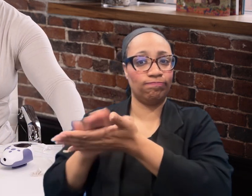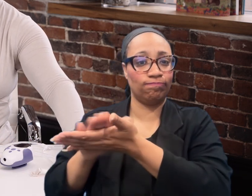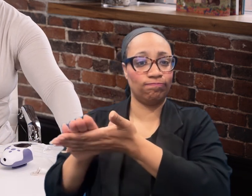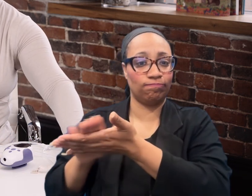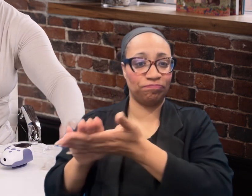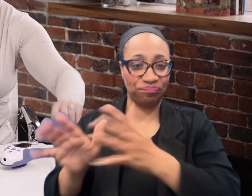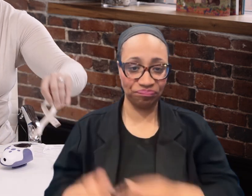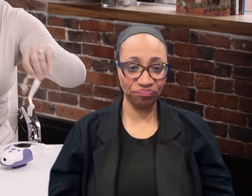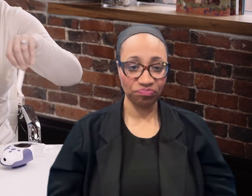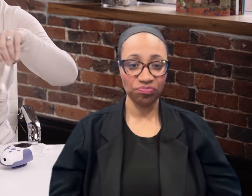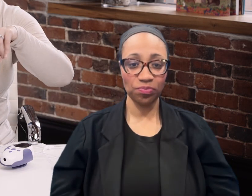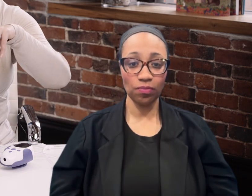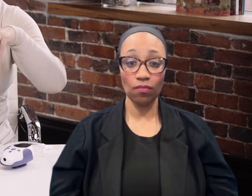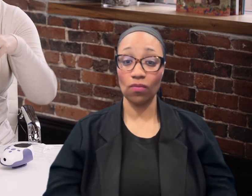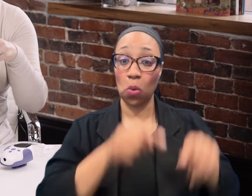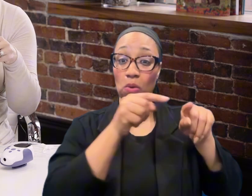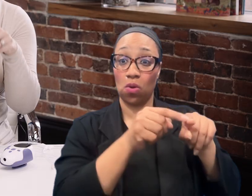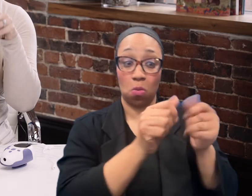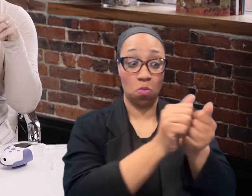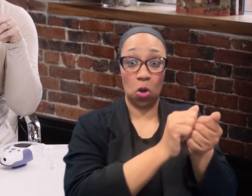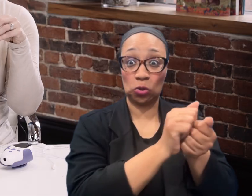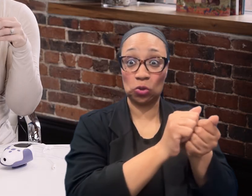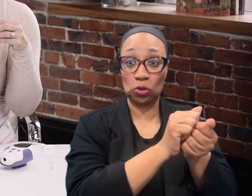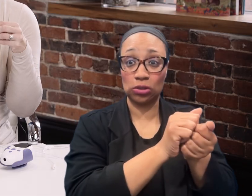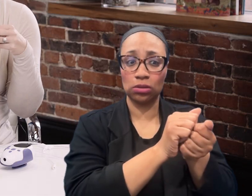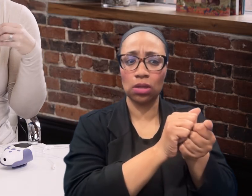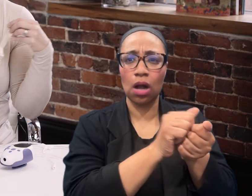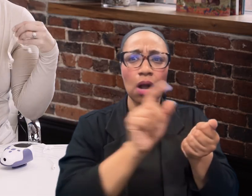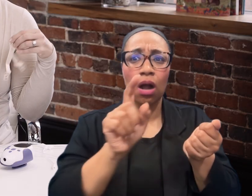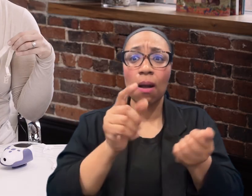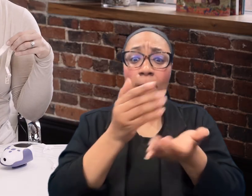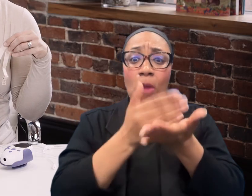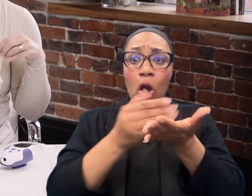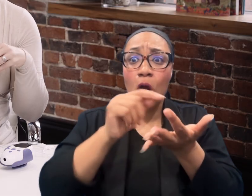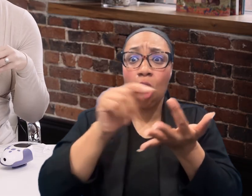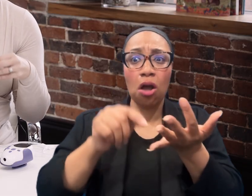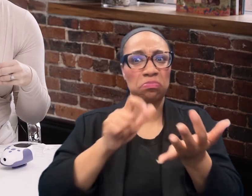bra adapters that we showed earlier, and these are only used if you need them, and they're not